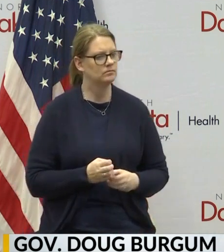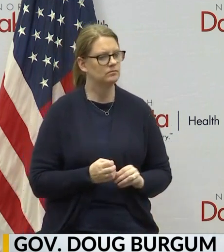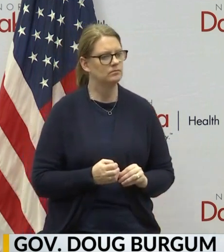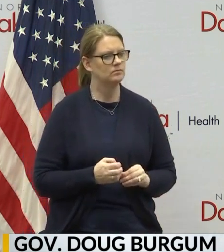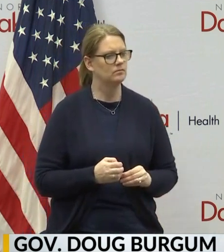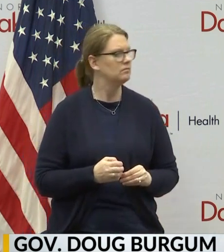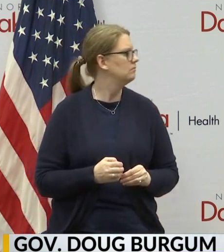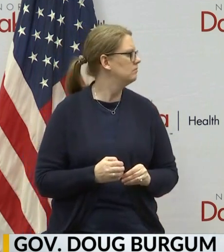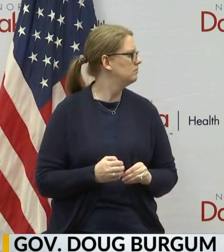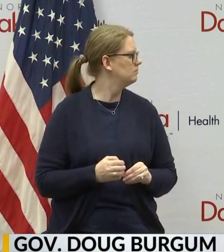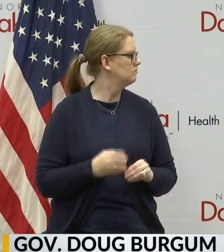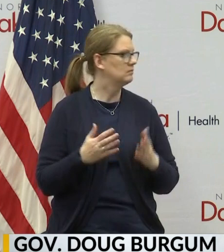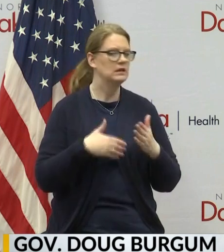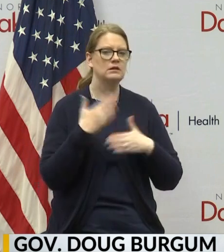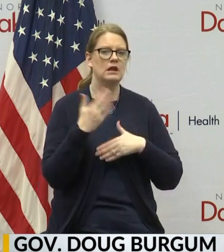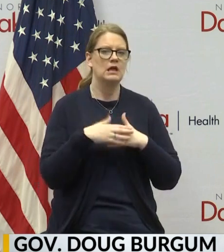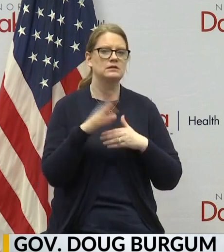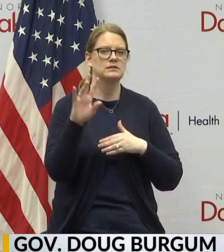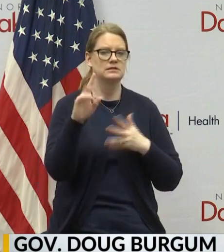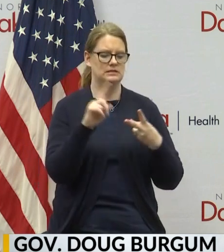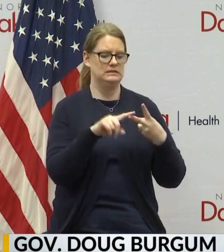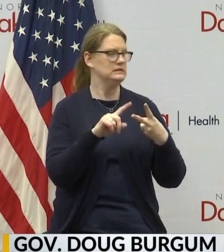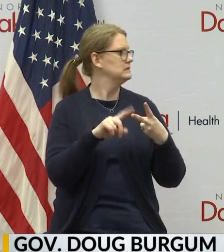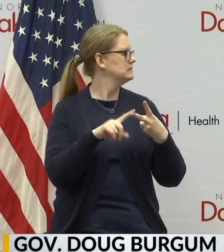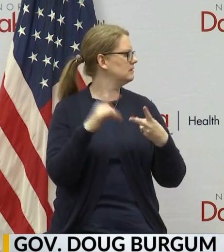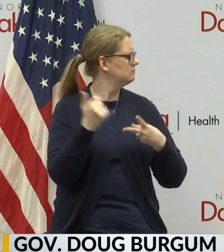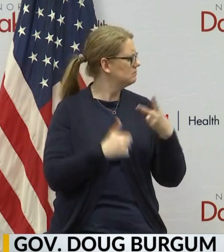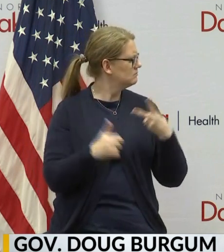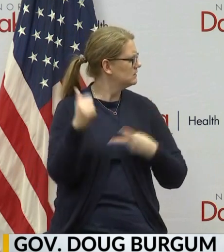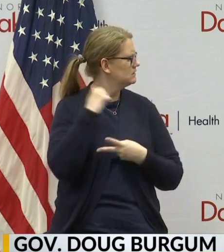HAD ALREADY RESTRICTED PERSONAL CARE STATEWIDE. OKAY.